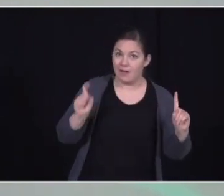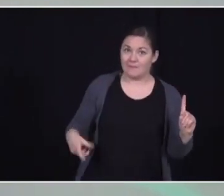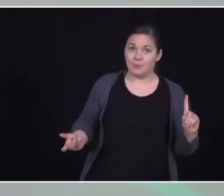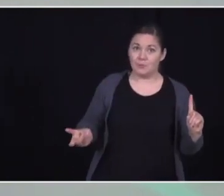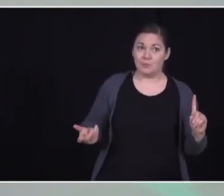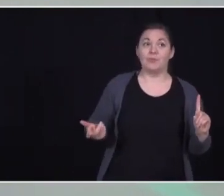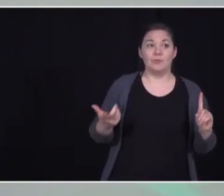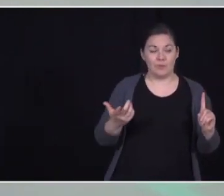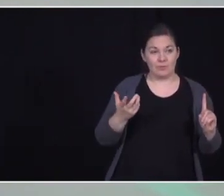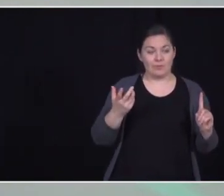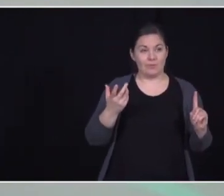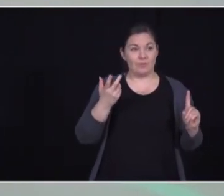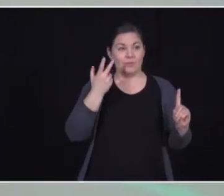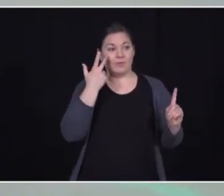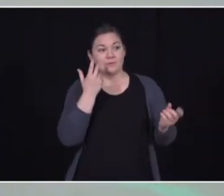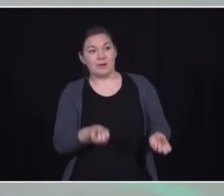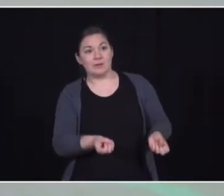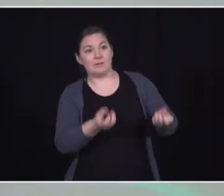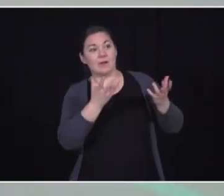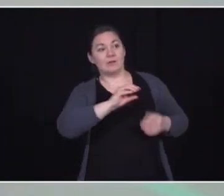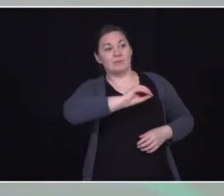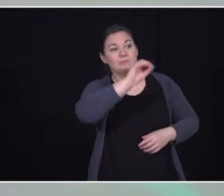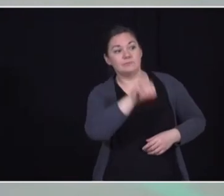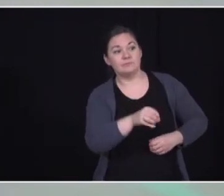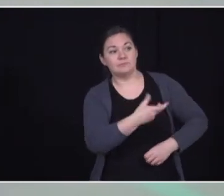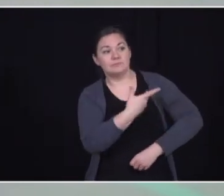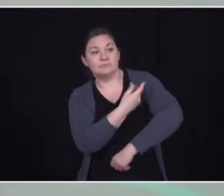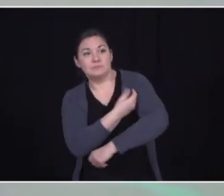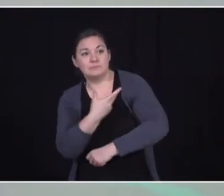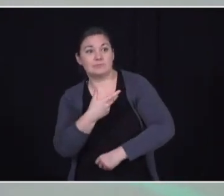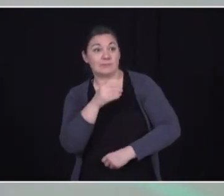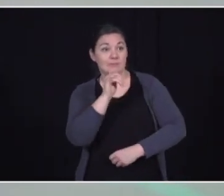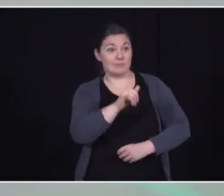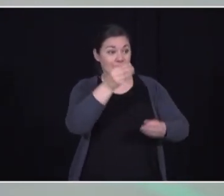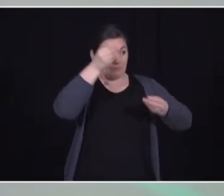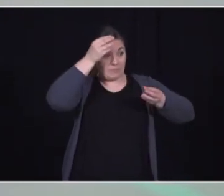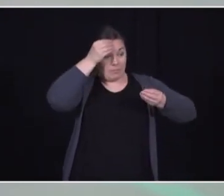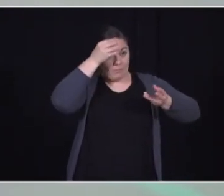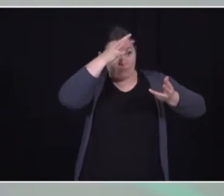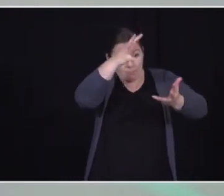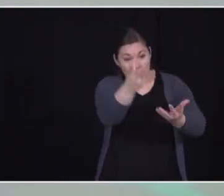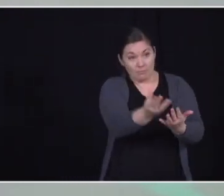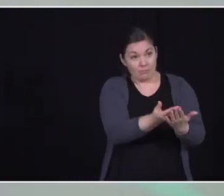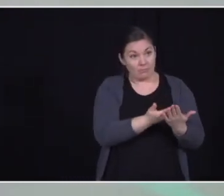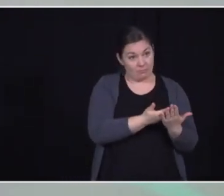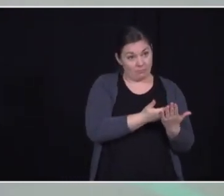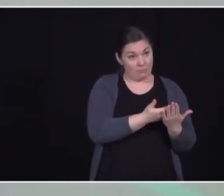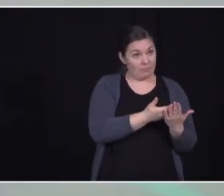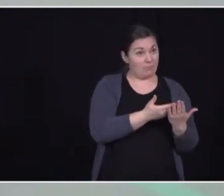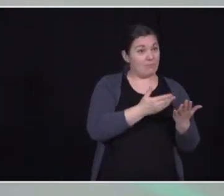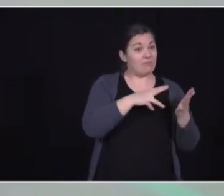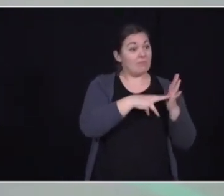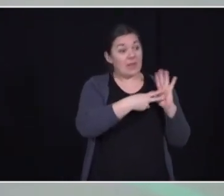is we want to make sure that we are identifying those that have been vaccinating for the first is so we can get them back for the second